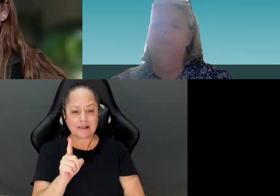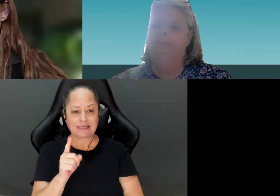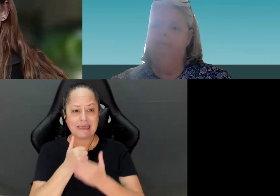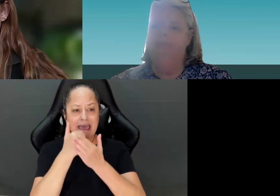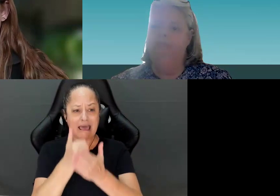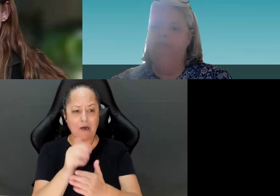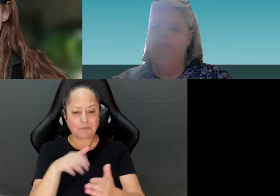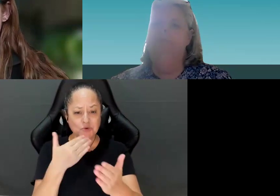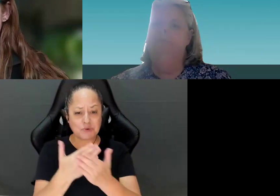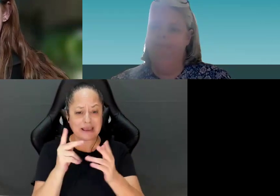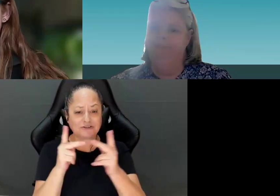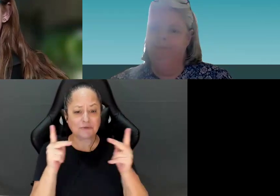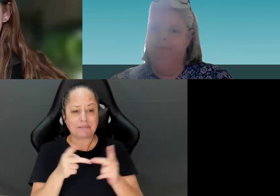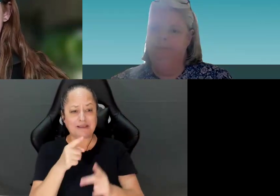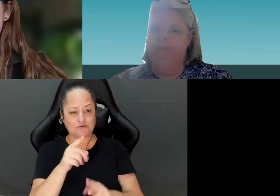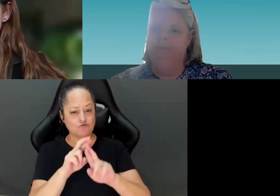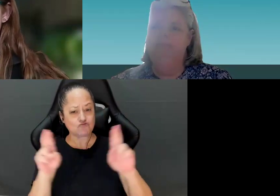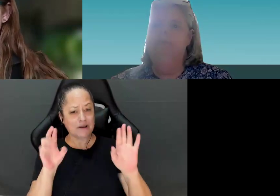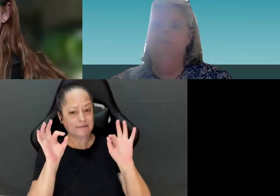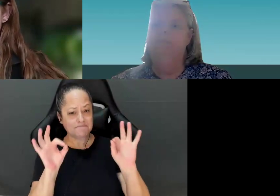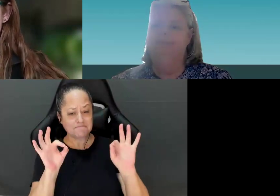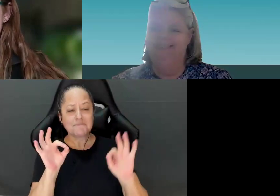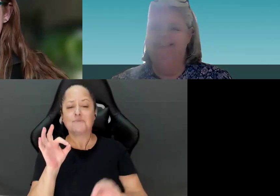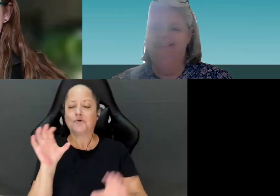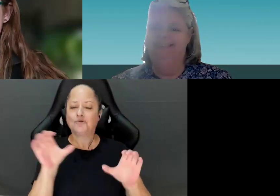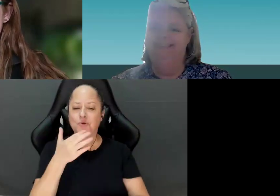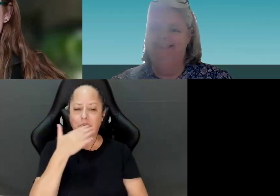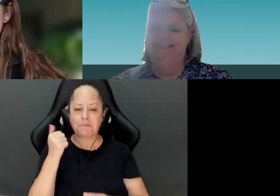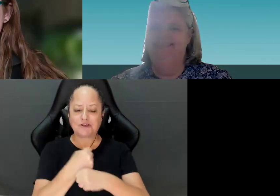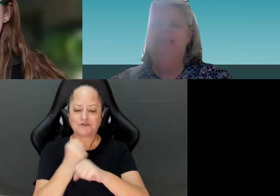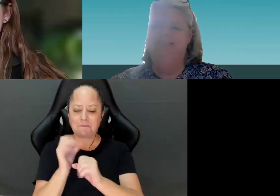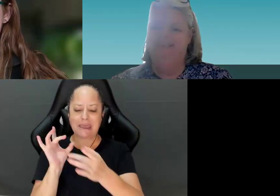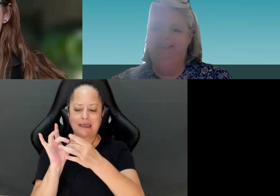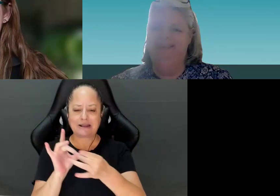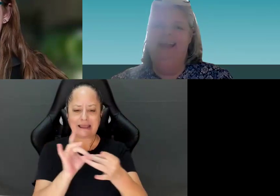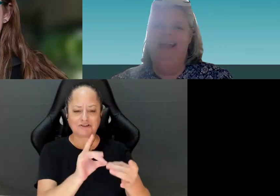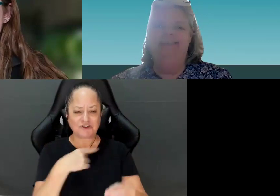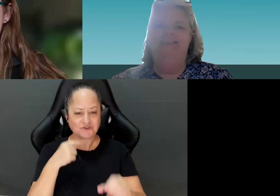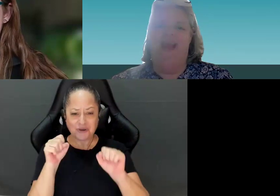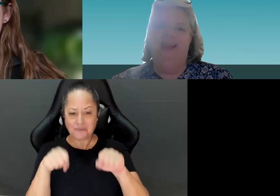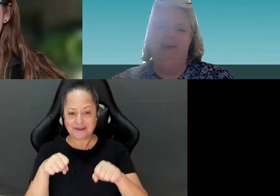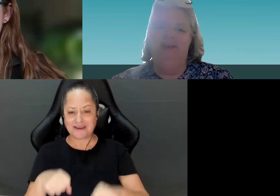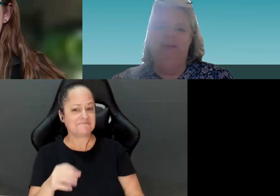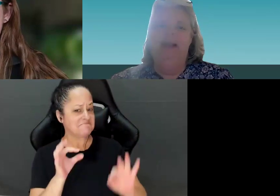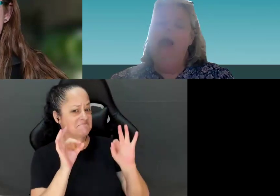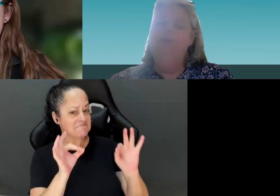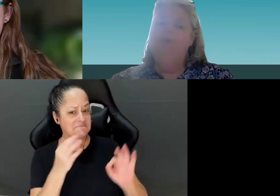get to a place where they are ready to go. But we will do our best to make the connections that we can. Excellent. Thank you.